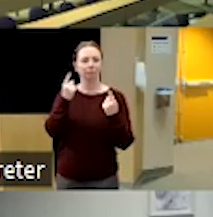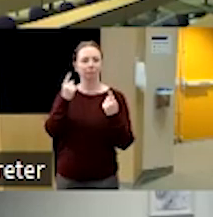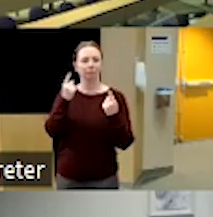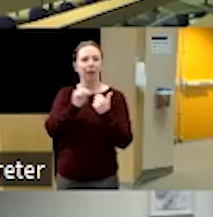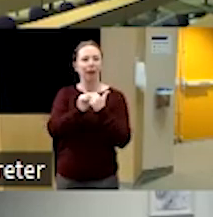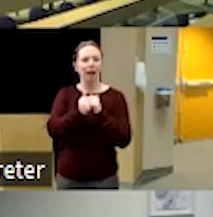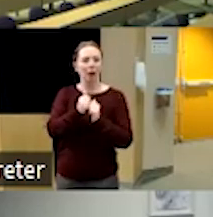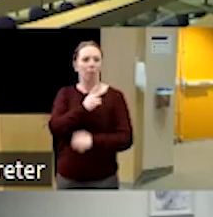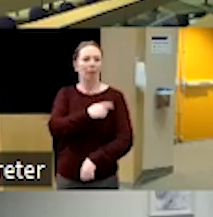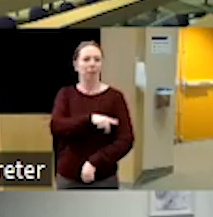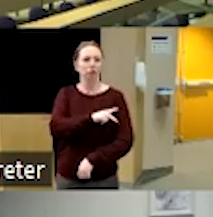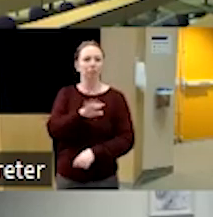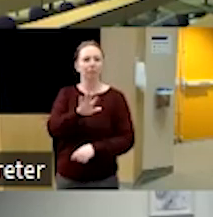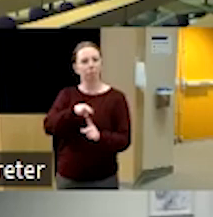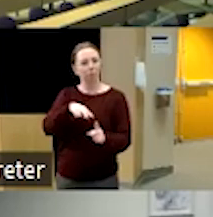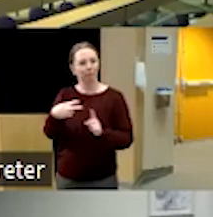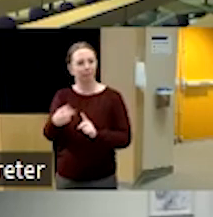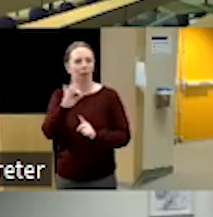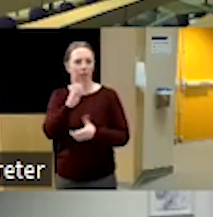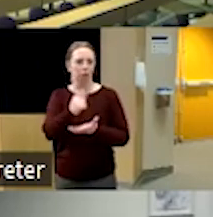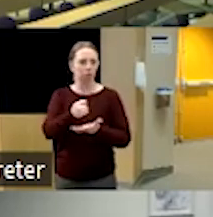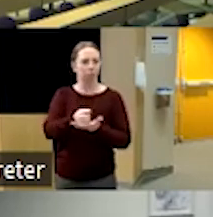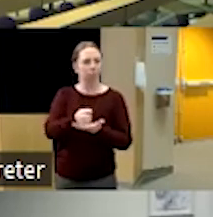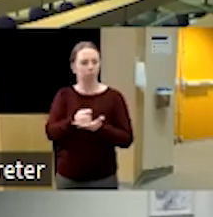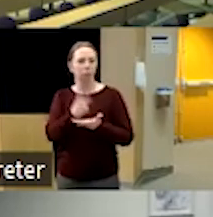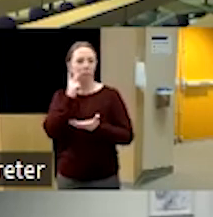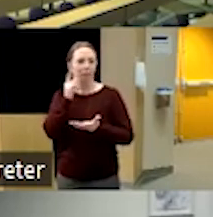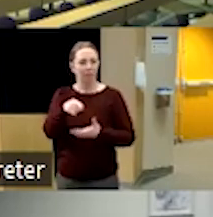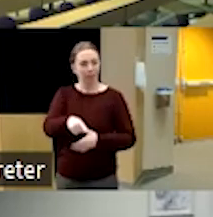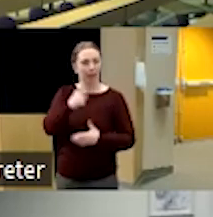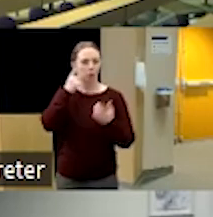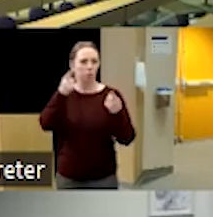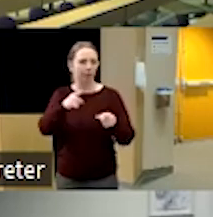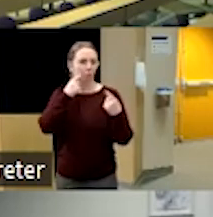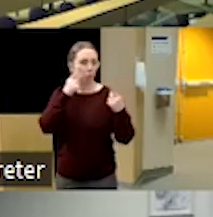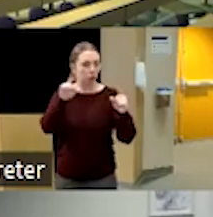good the therapy was So the patient's perception of treatment goal achievement so this is